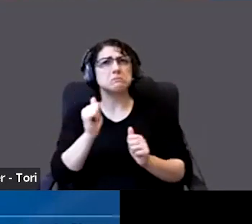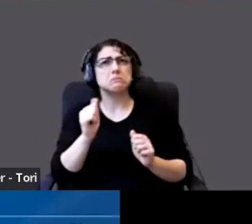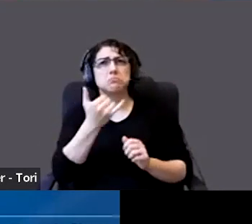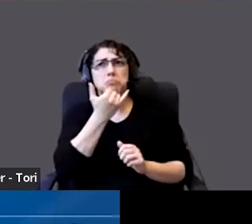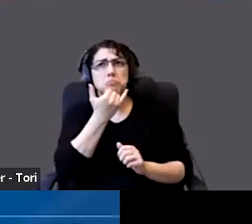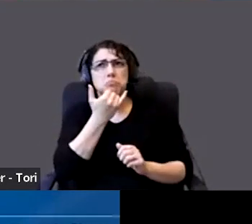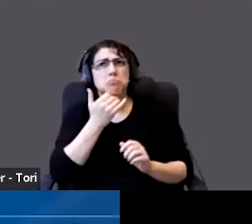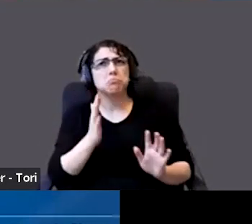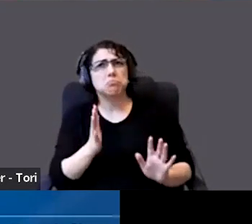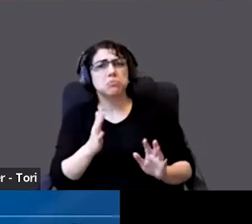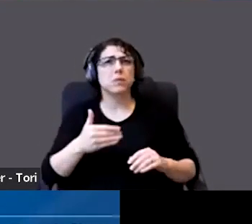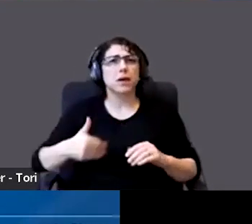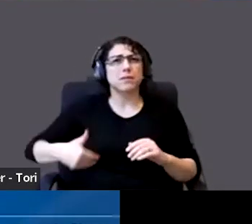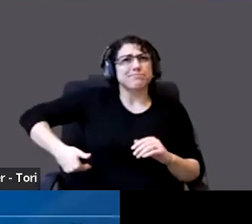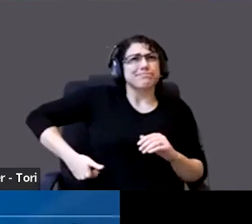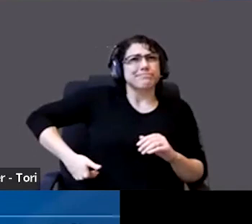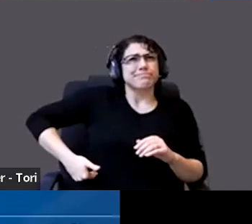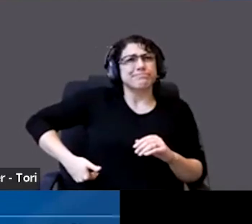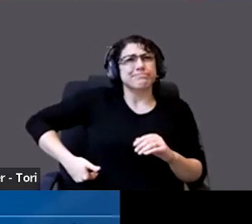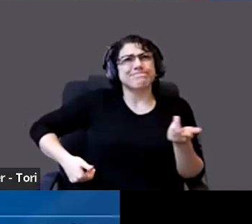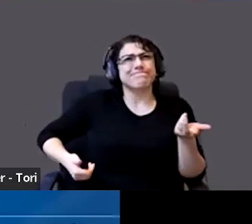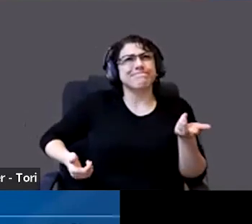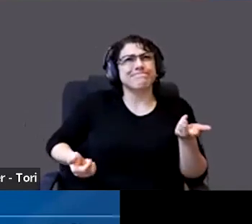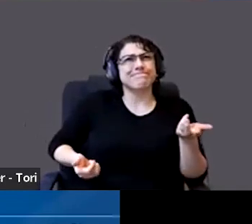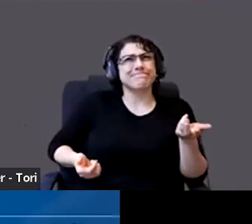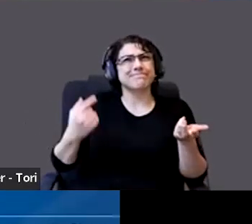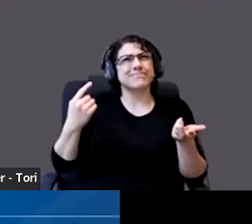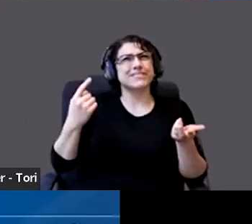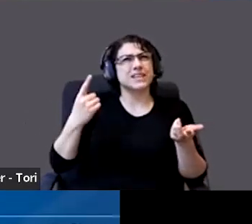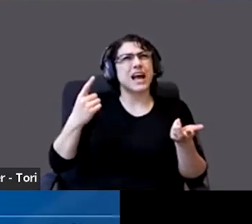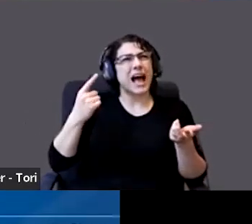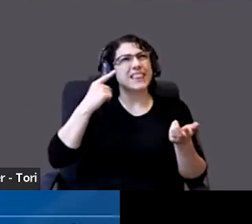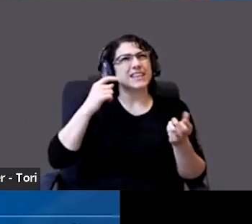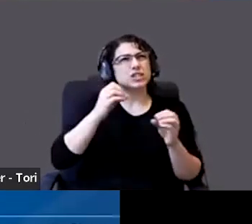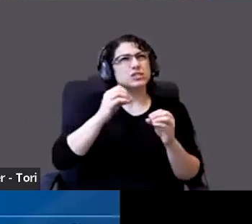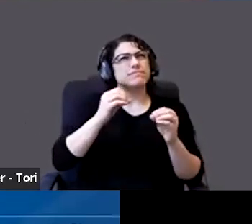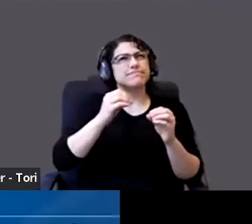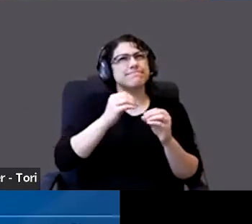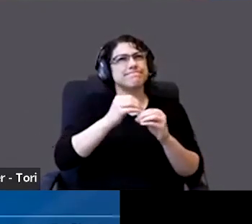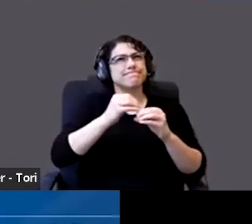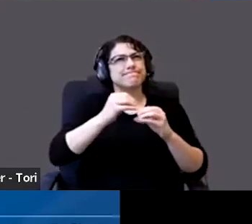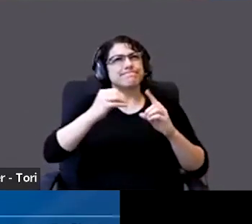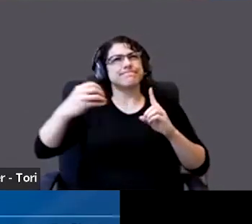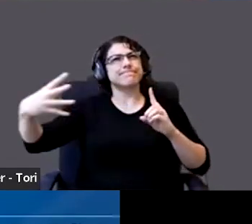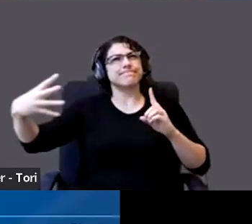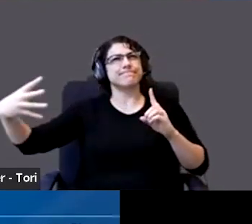My gut feeling, though, is that they should be broader. I'm focusing on something that Jim said